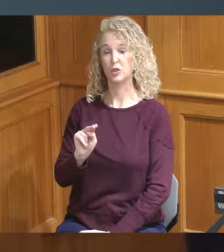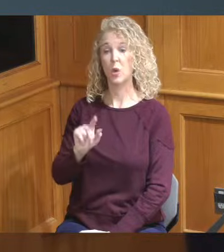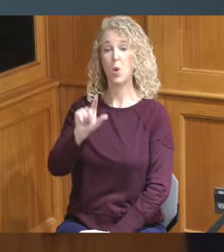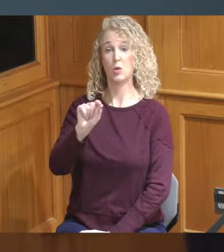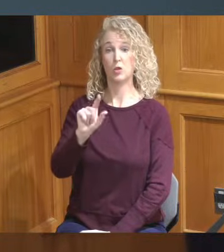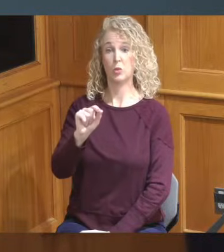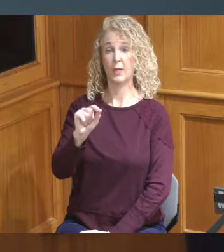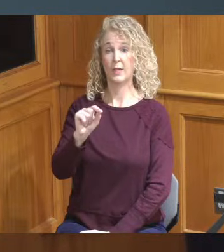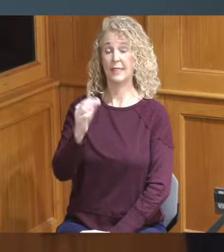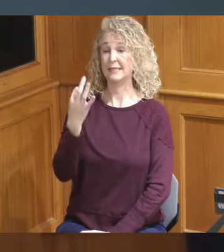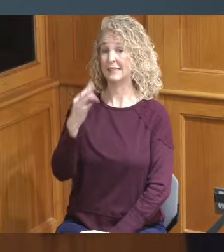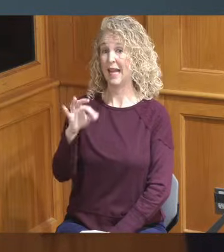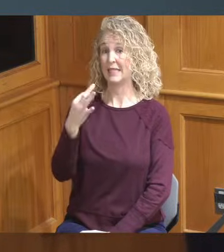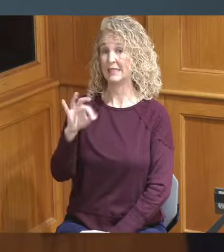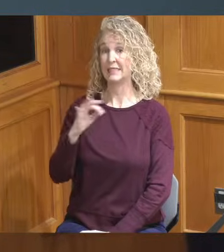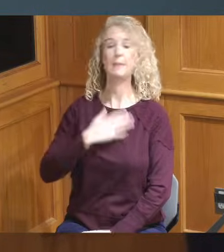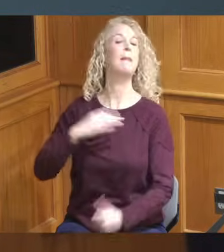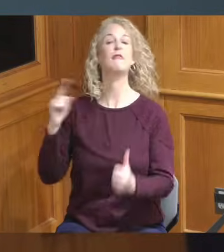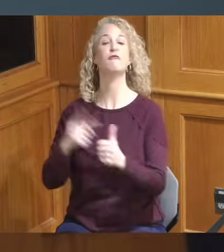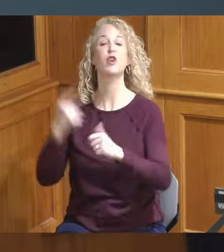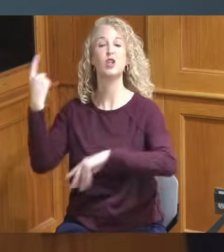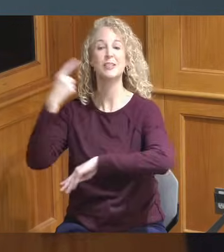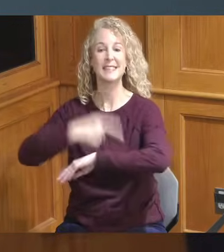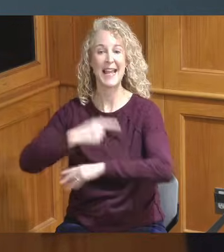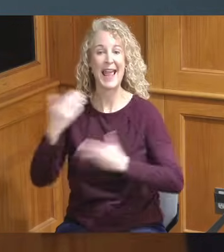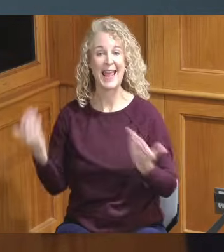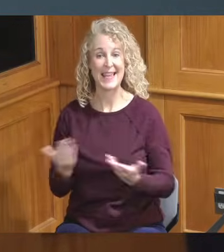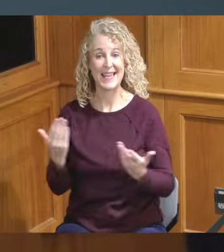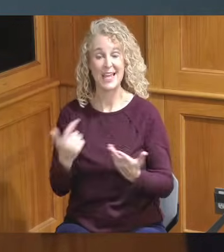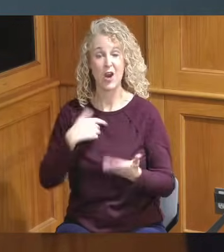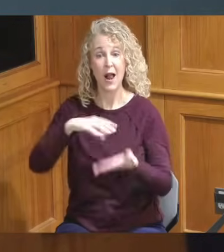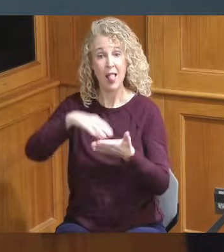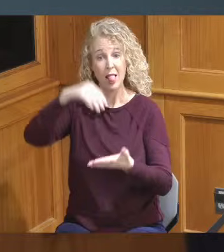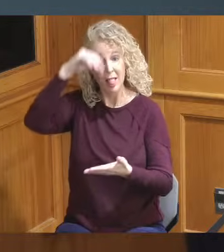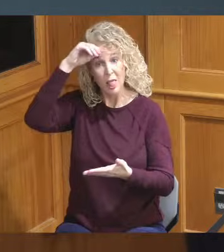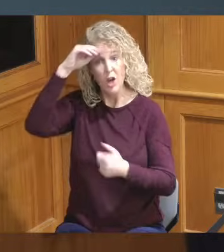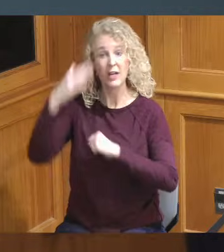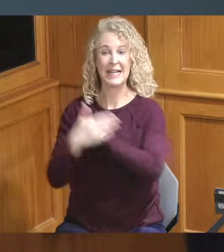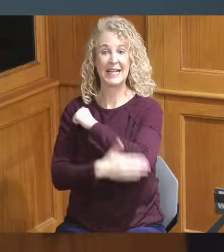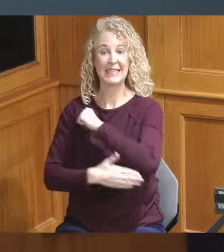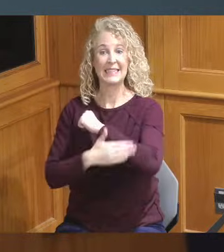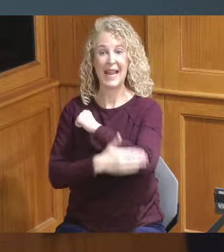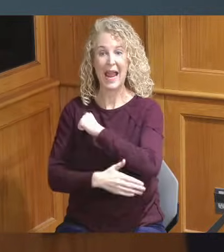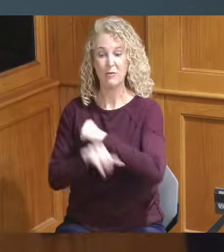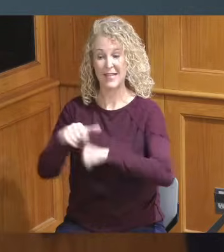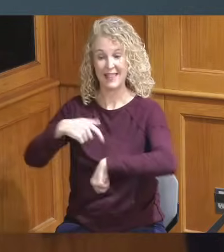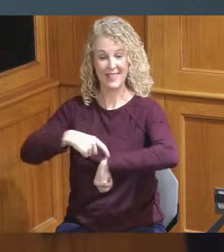my first day in the seat, uh, I found out that the county was not celebrating Black History